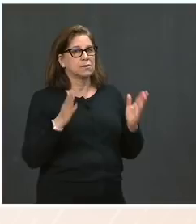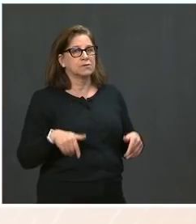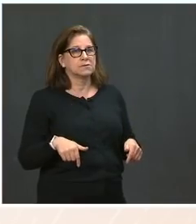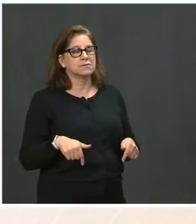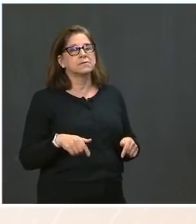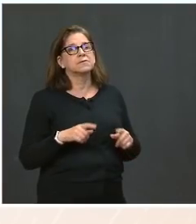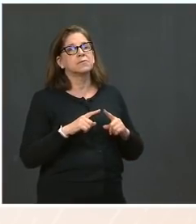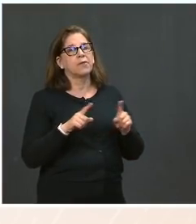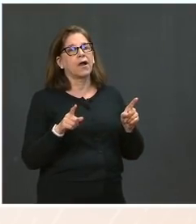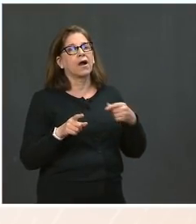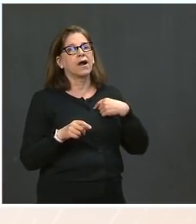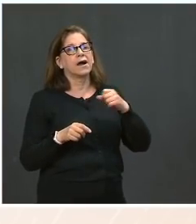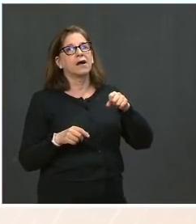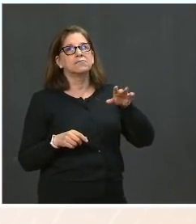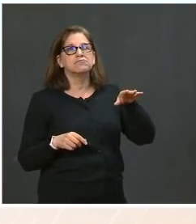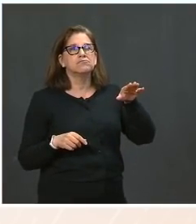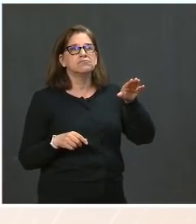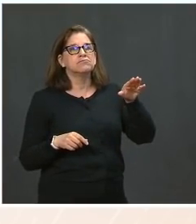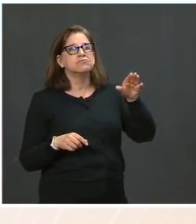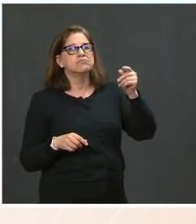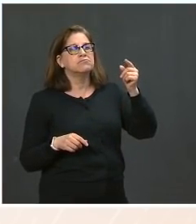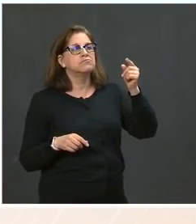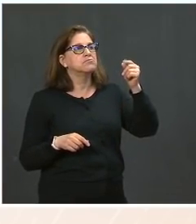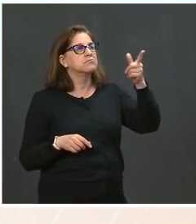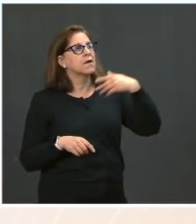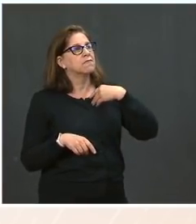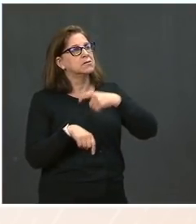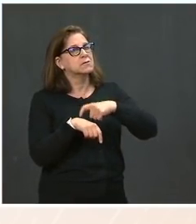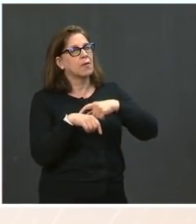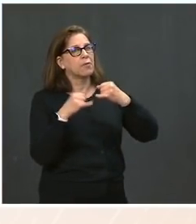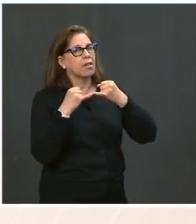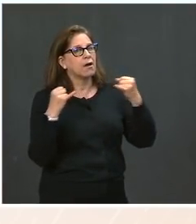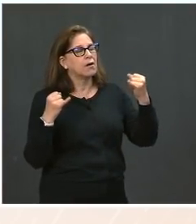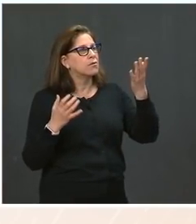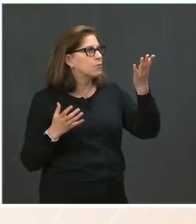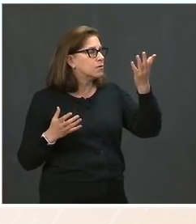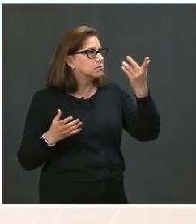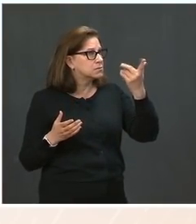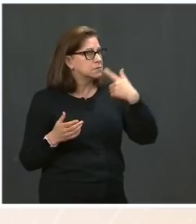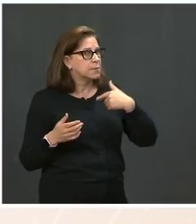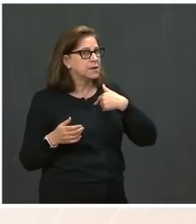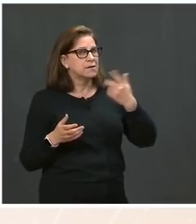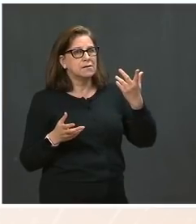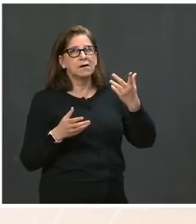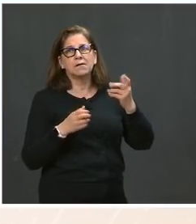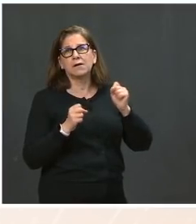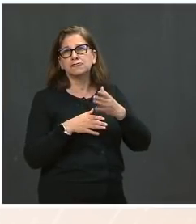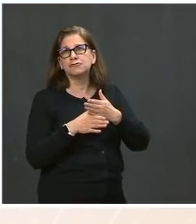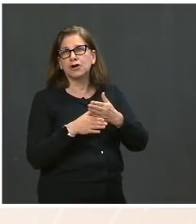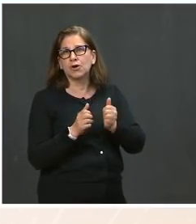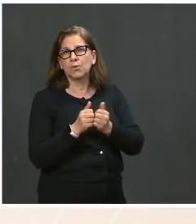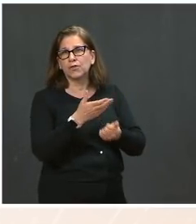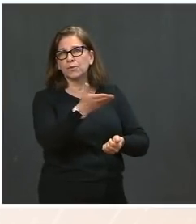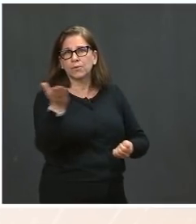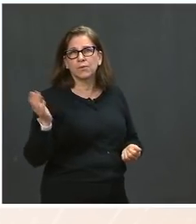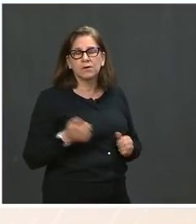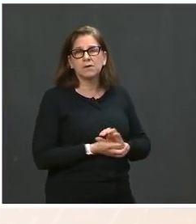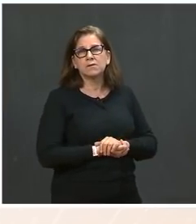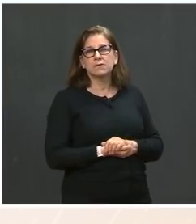if there's an expected timeline that we can share from here. Go ahead. The Press: Thanks. Following up on Zeke's question on the manufacturer liability bill: